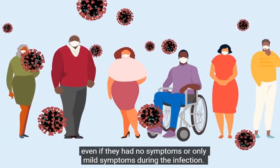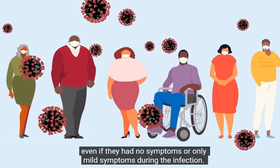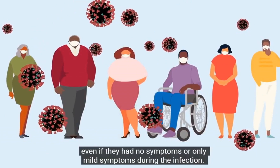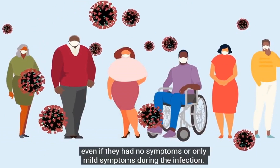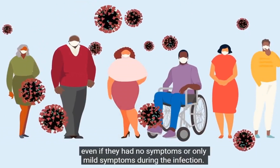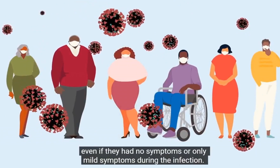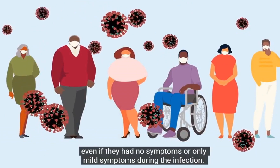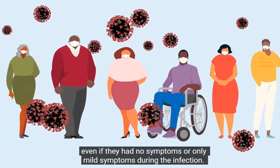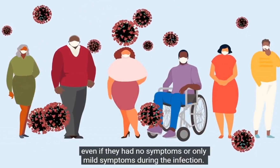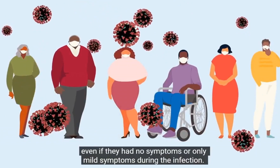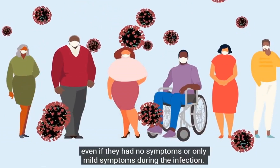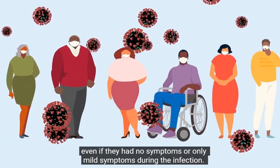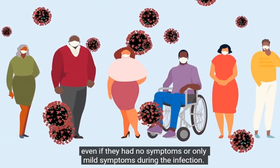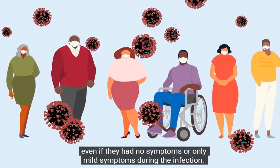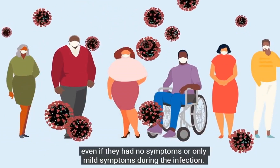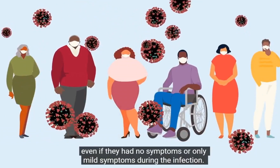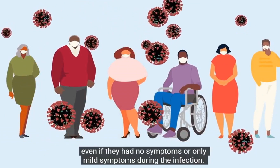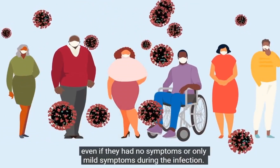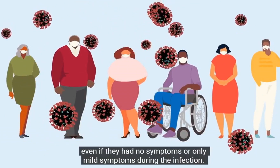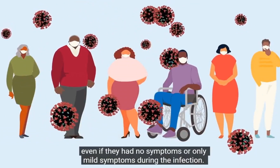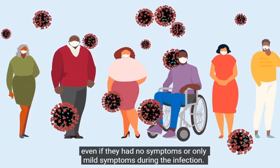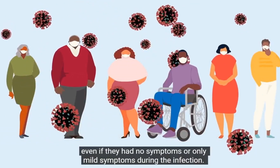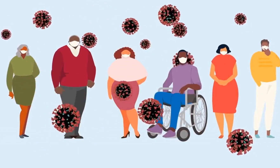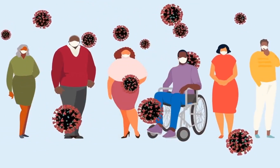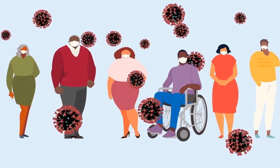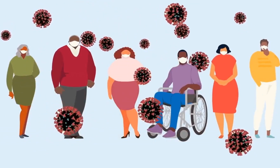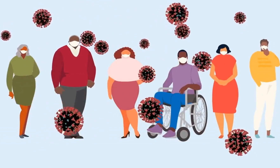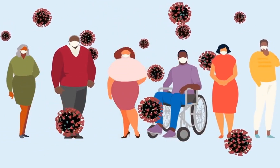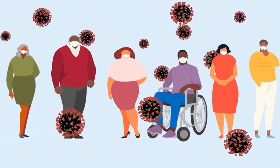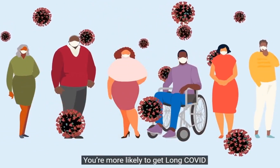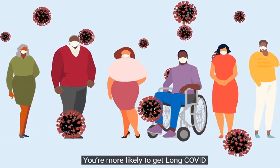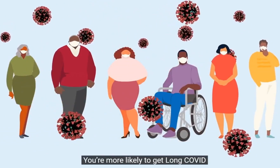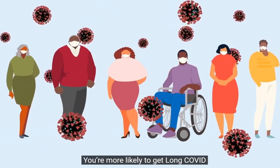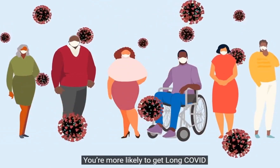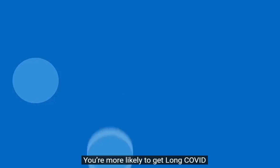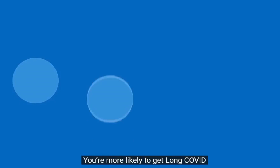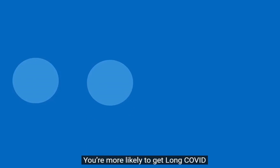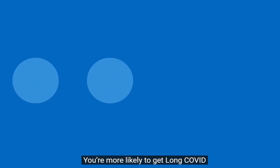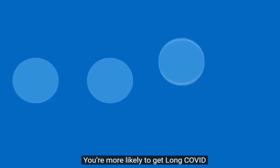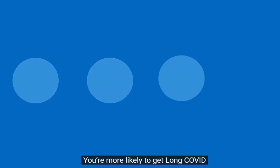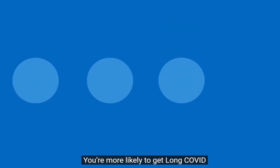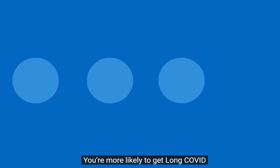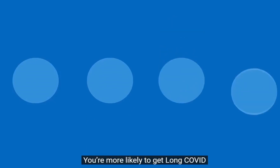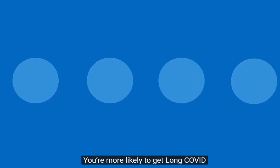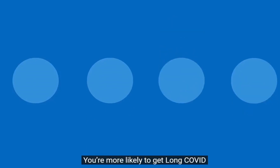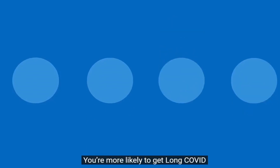or only mild symptoms during the infection. You're more likely to get long covid.